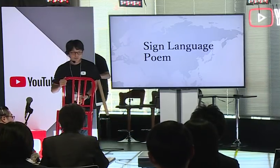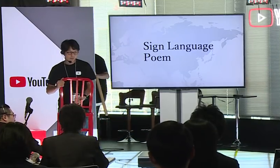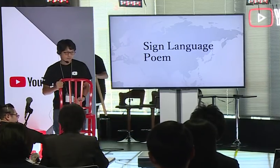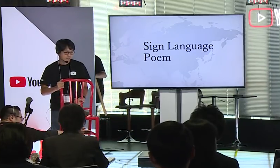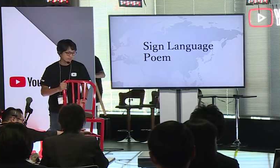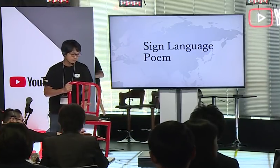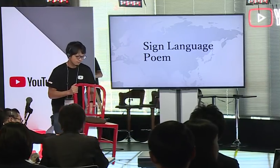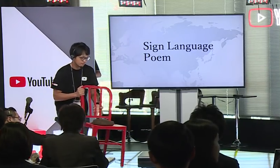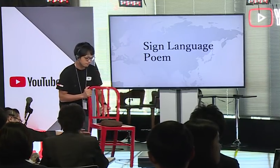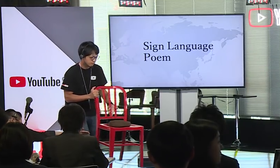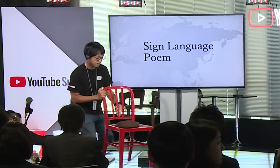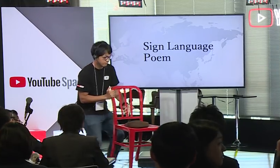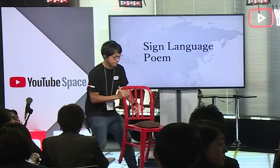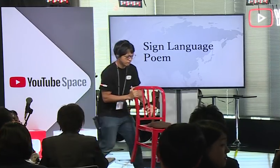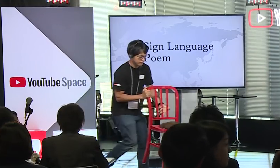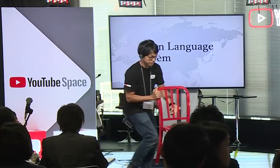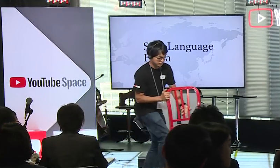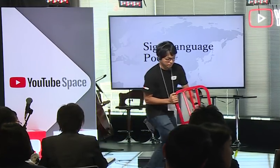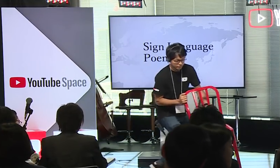welcome.